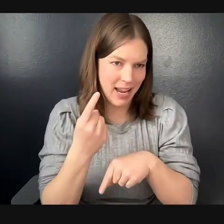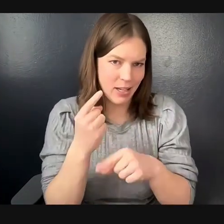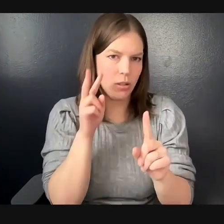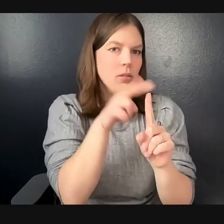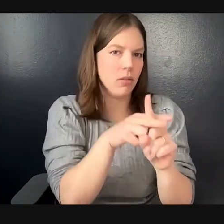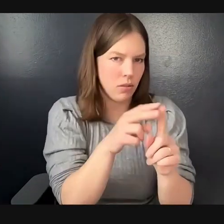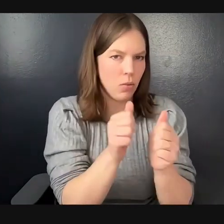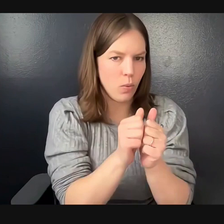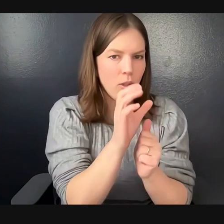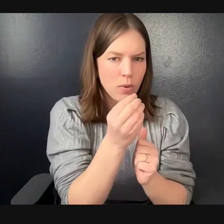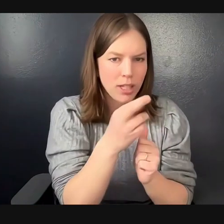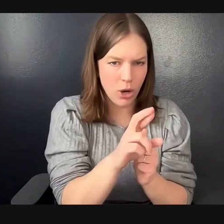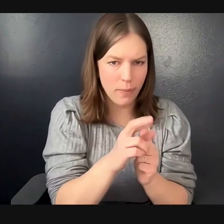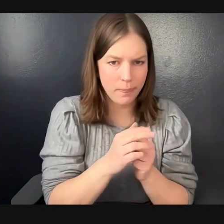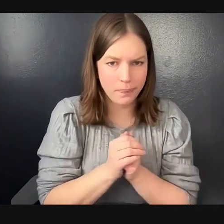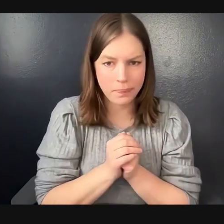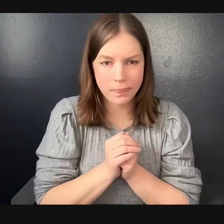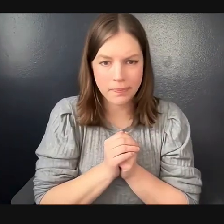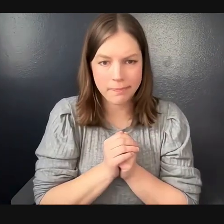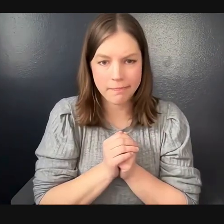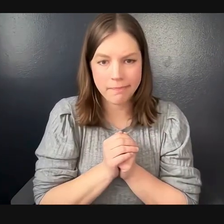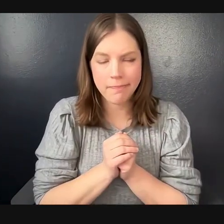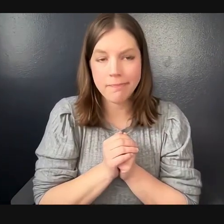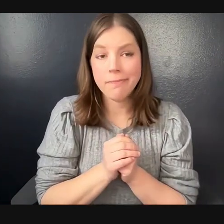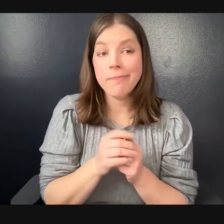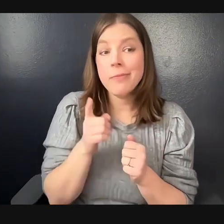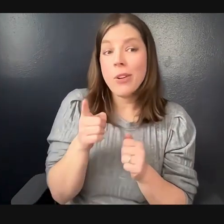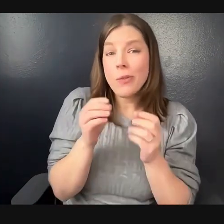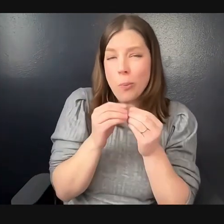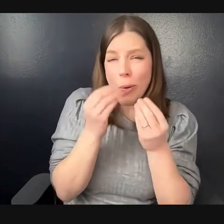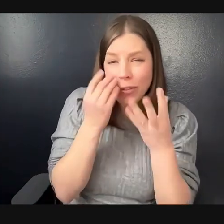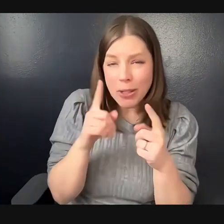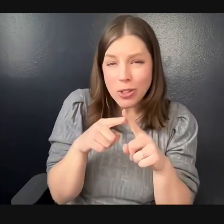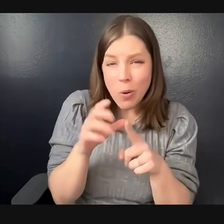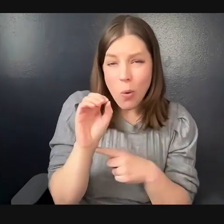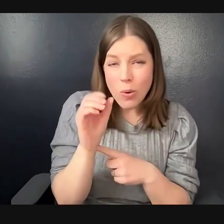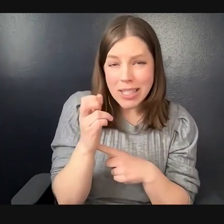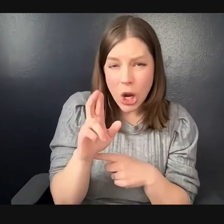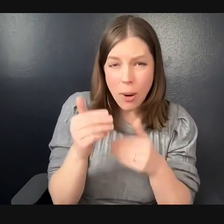of your institutional grievance. More information about that process